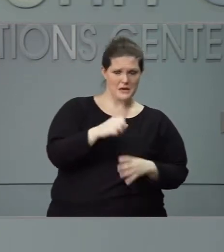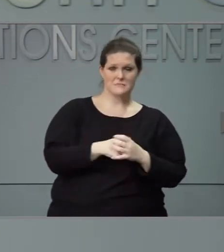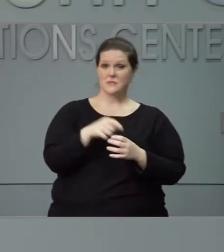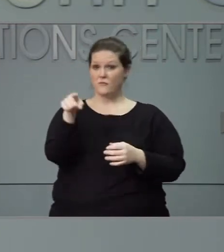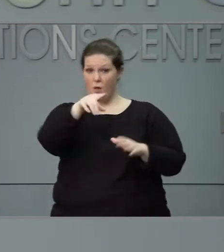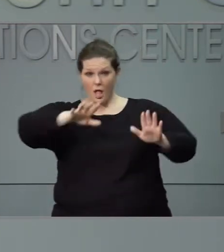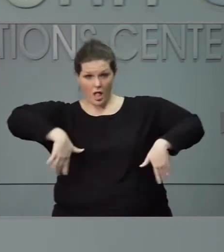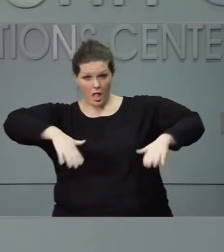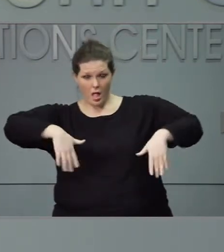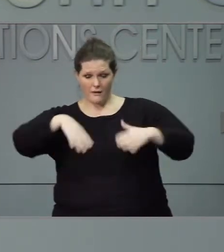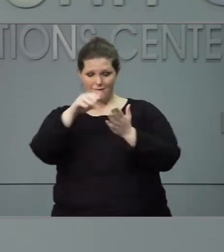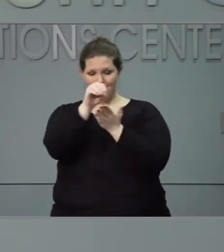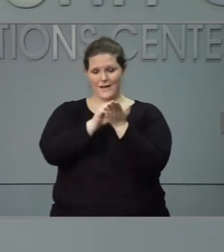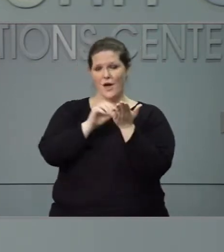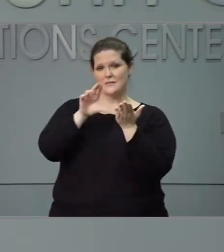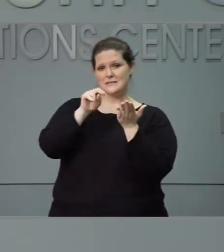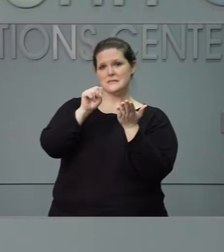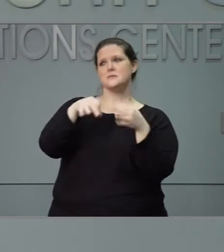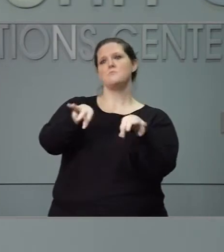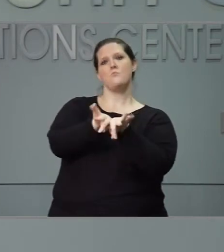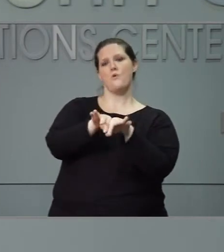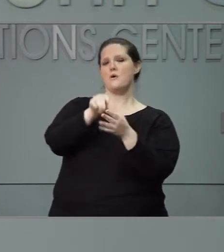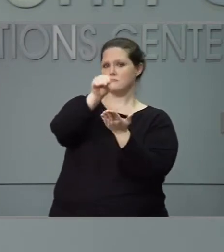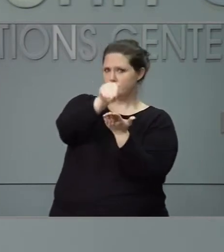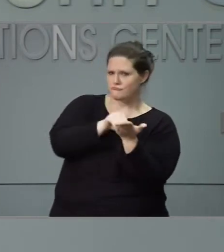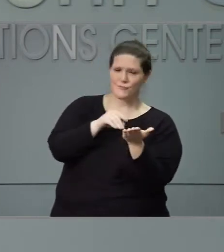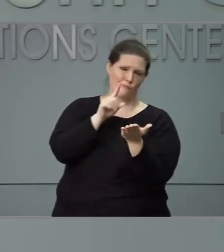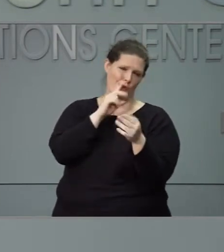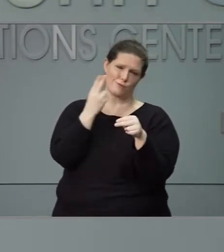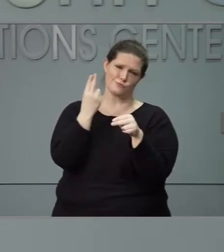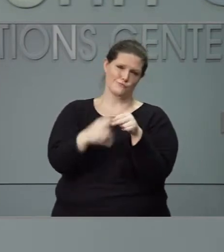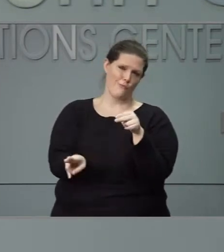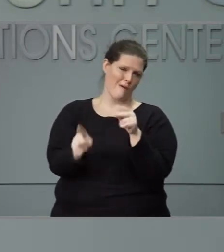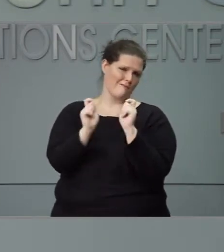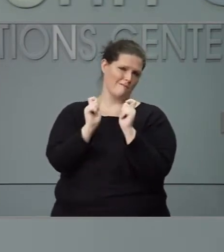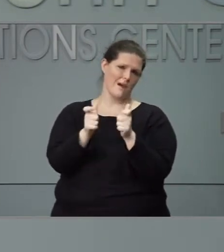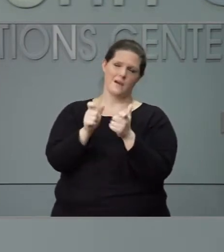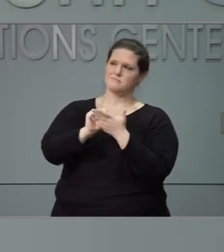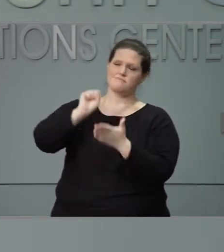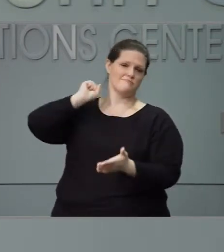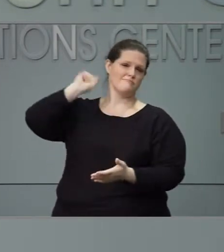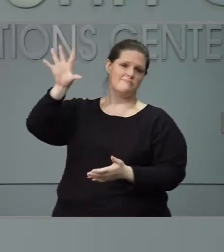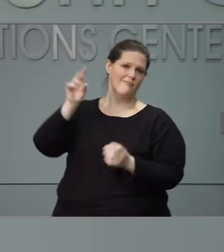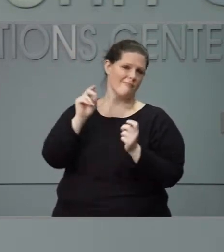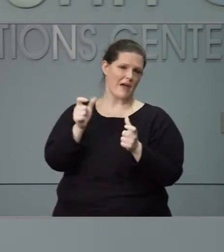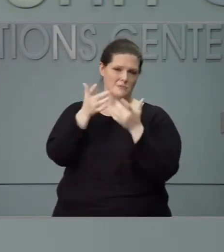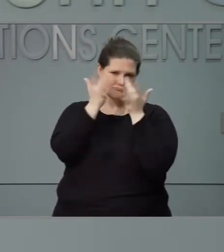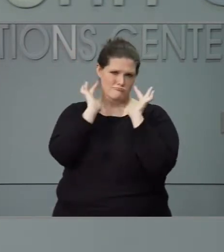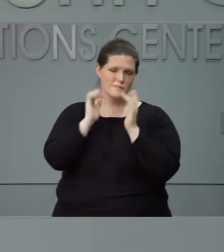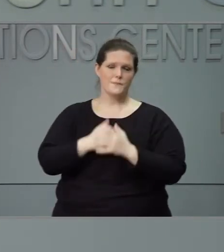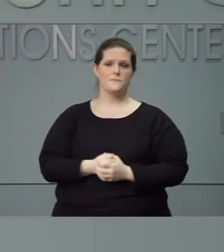24 AÑOS Y ESTAMOS AQUÍ JUNTOS. AGRADEZCO ESTA OPORTUNIDAD DE ESTA NOCHE Y LUEGO, POR USTEDES,